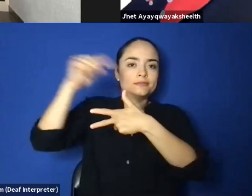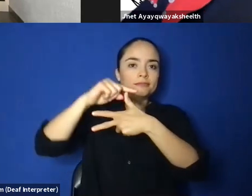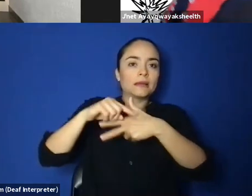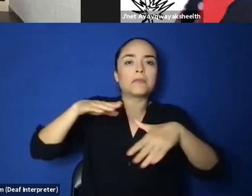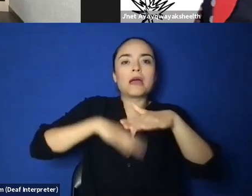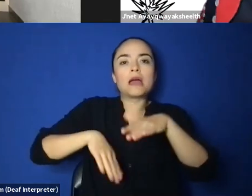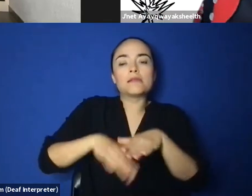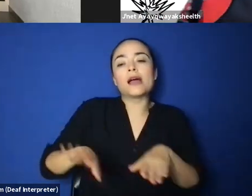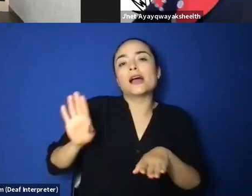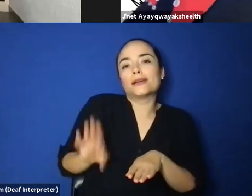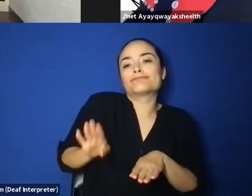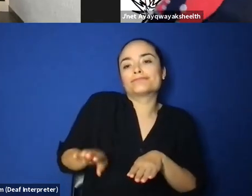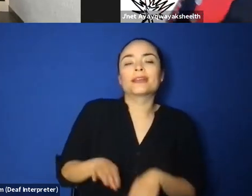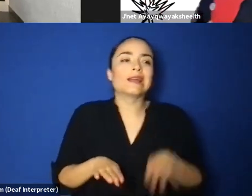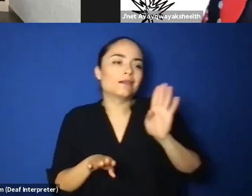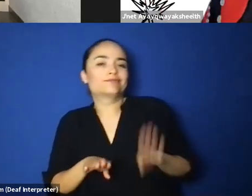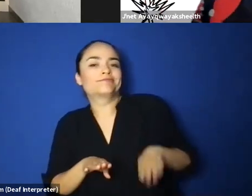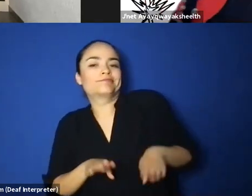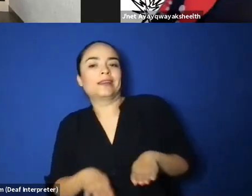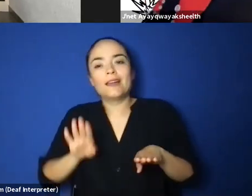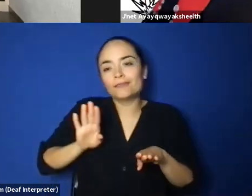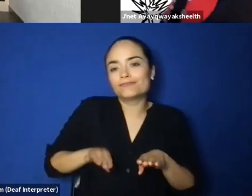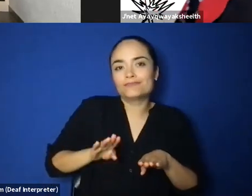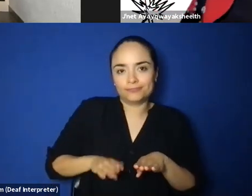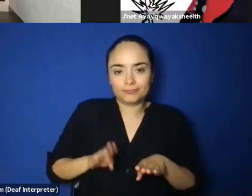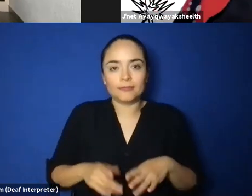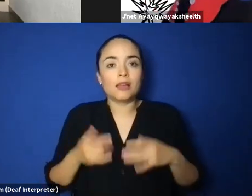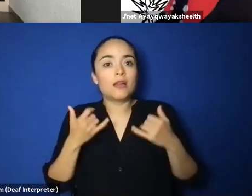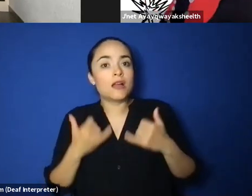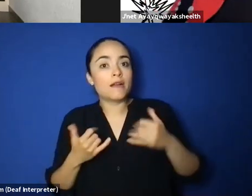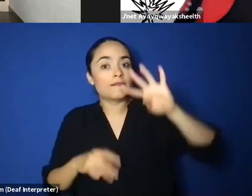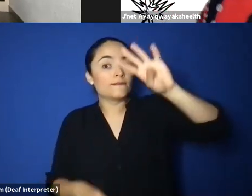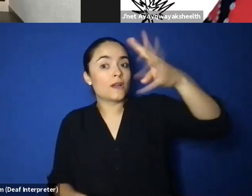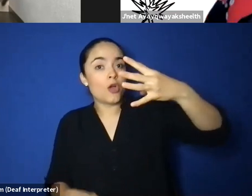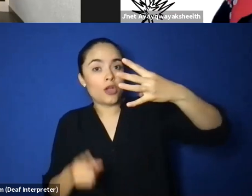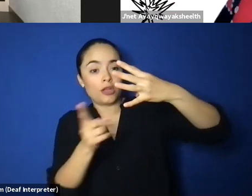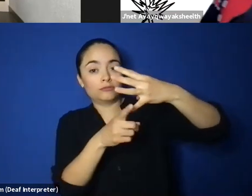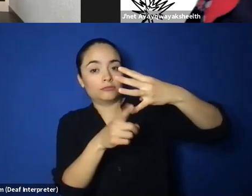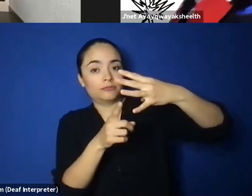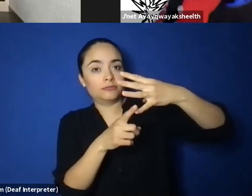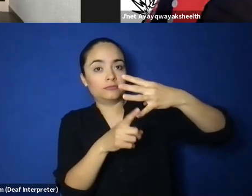it's called -- I just call it small kick. So on the spot, you can go small kick, just out to the side.